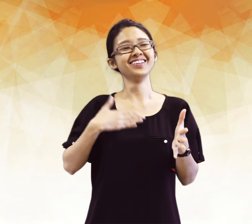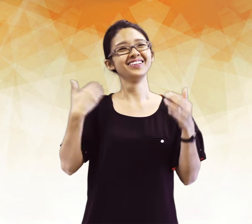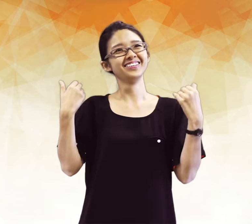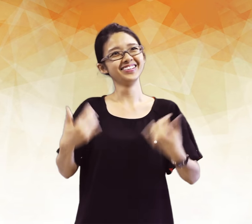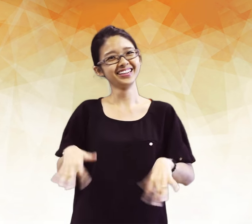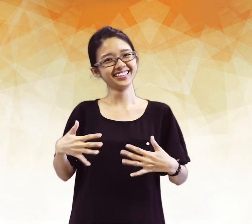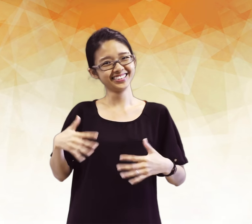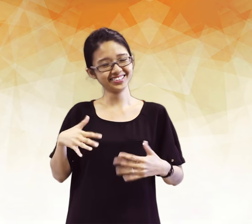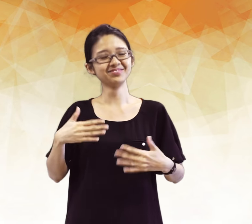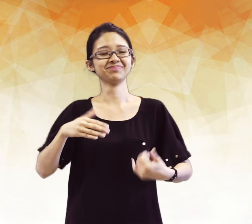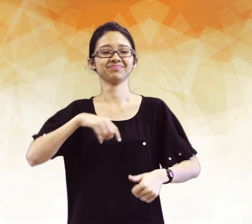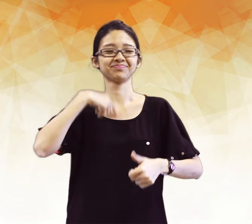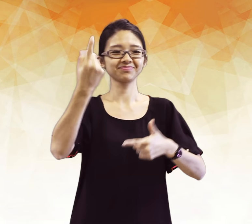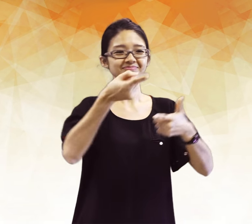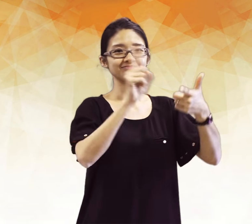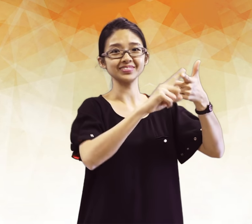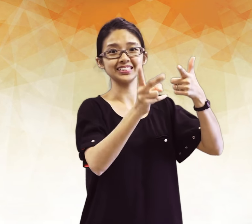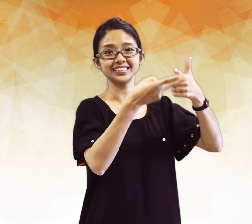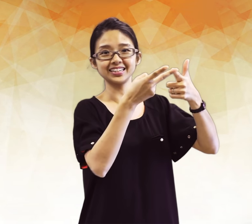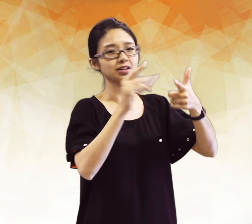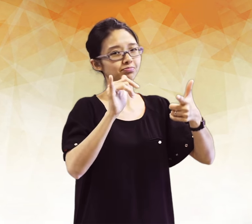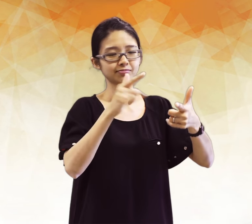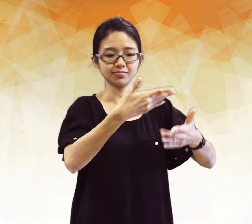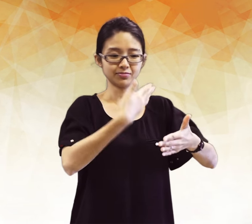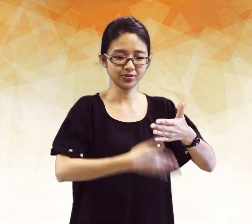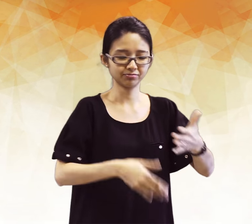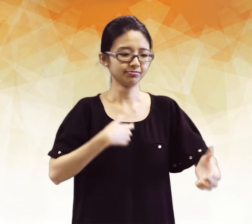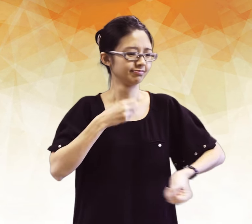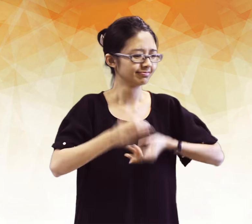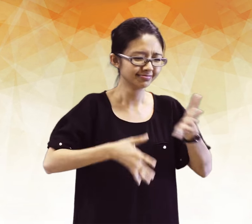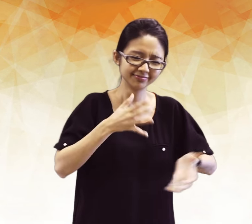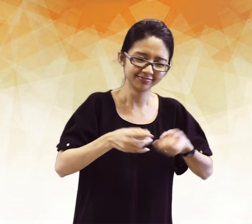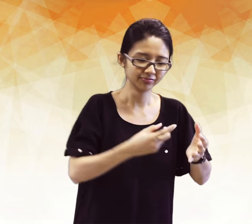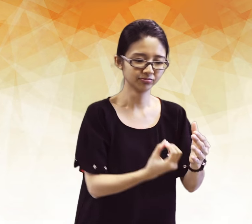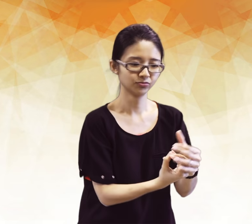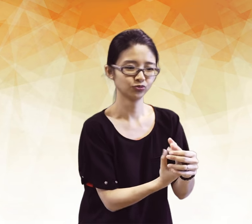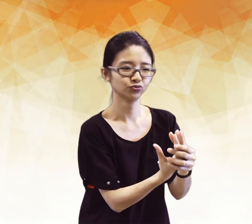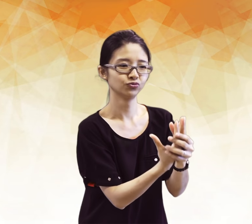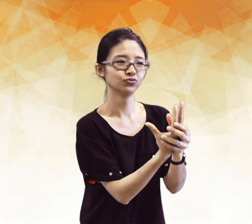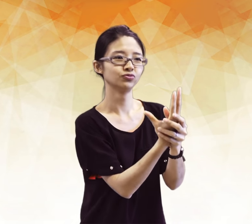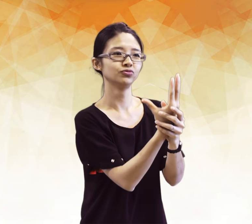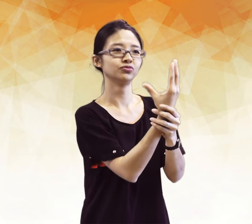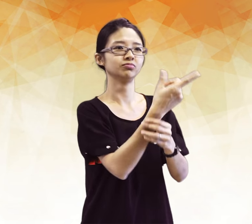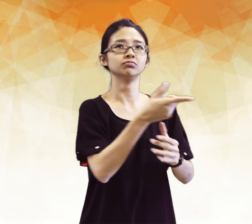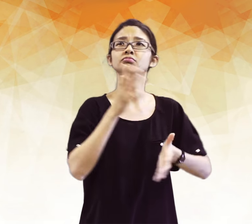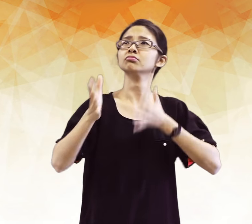I felt happy and impressed. The same goes for my second son. He grew up learning sign language.